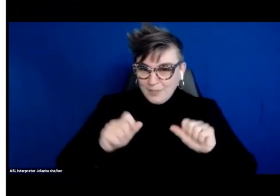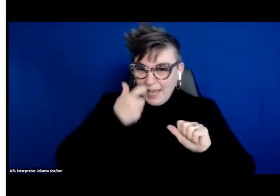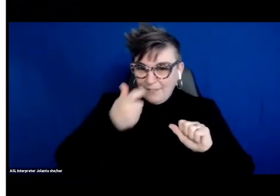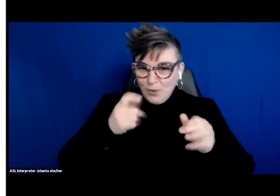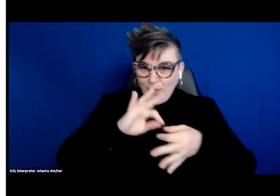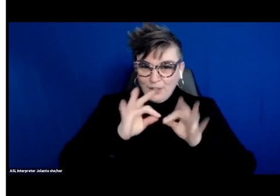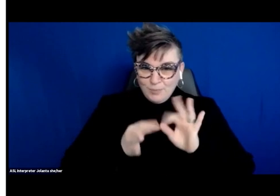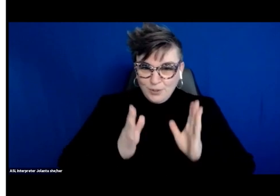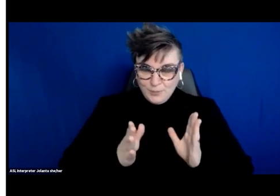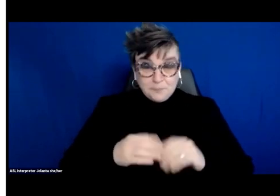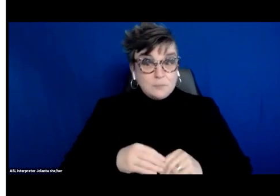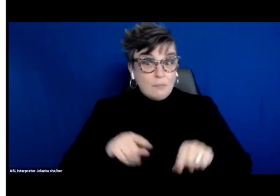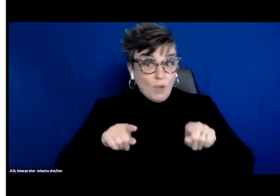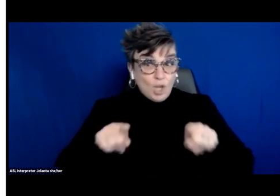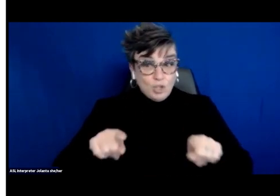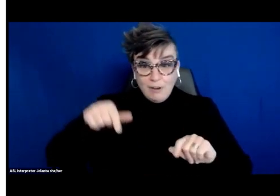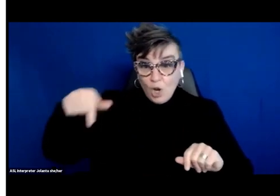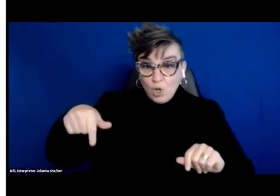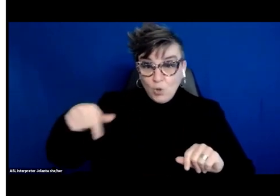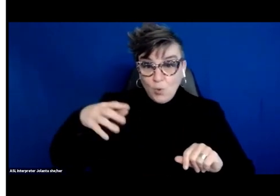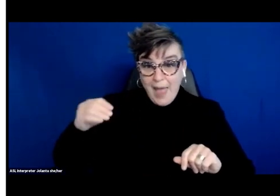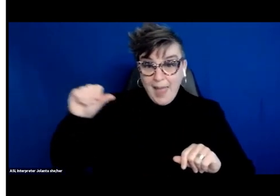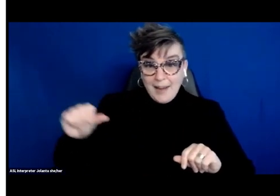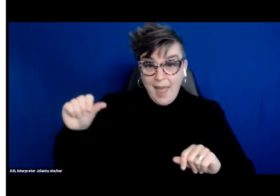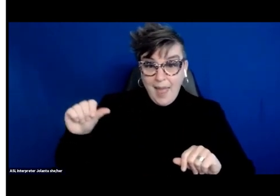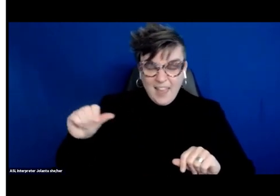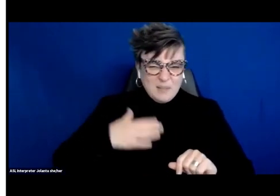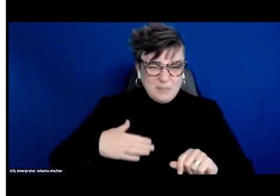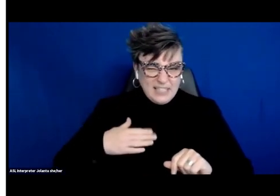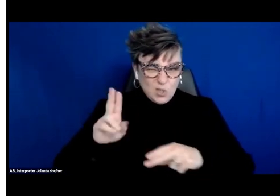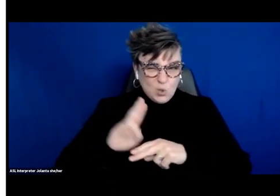please use the chat box to ask a question. Your question will be read out loud by the